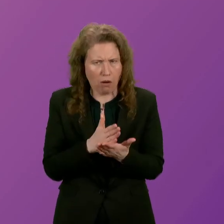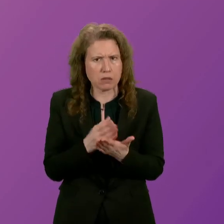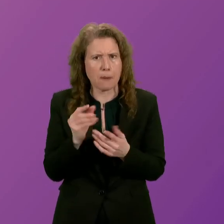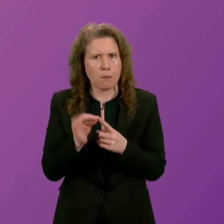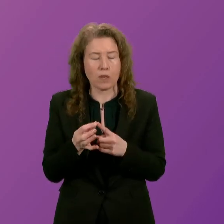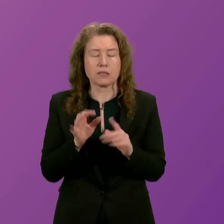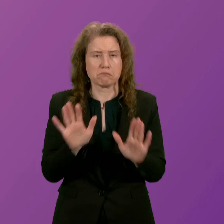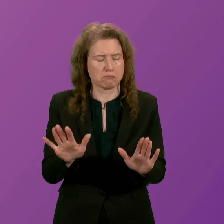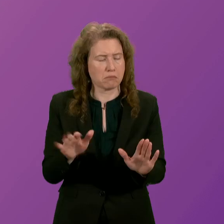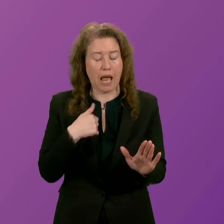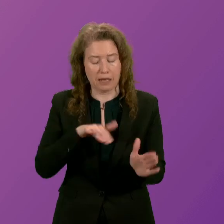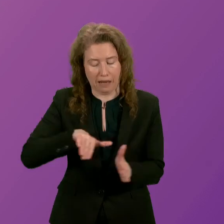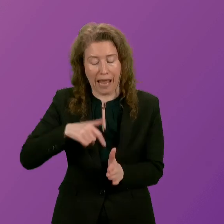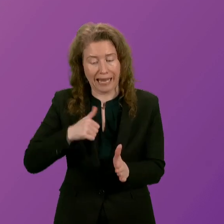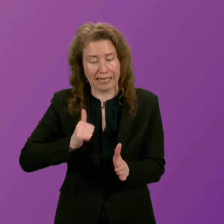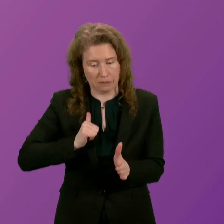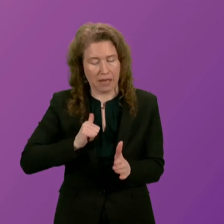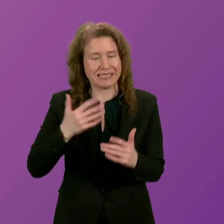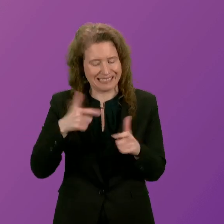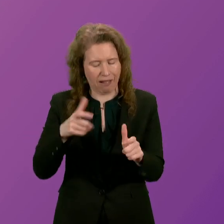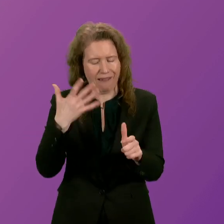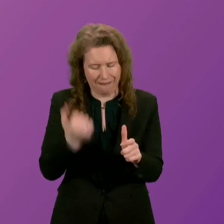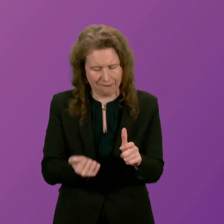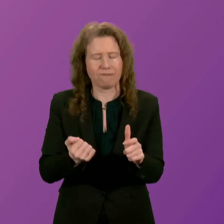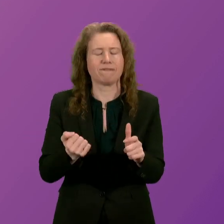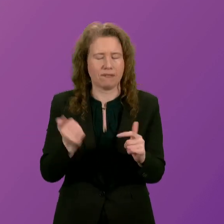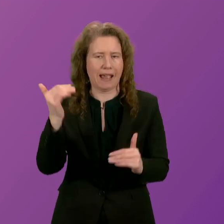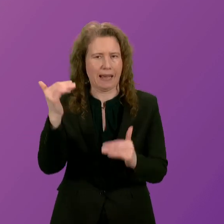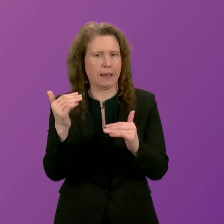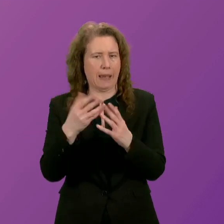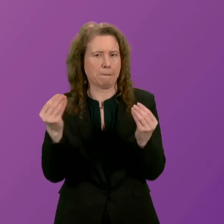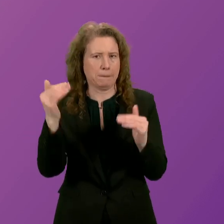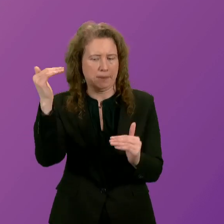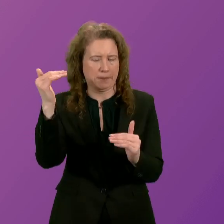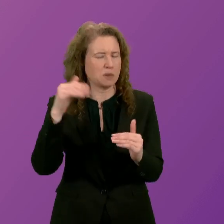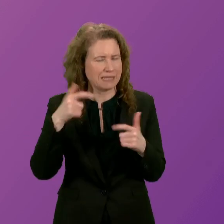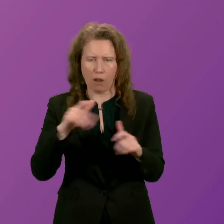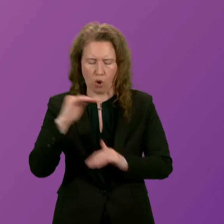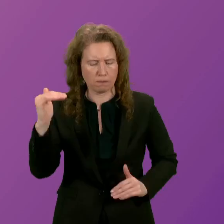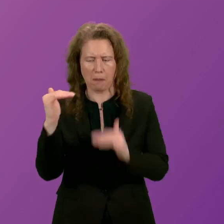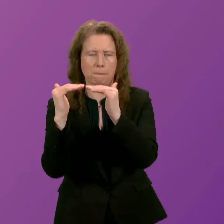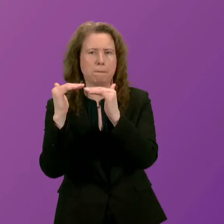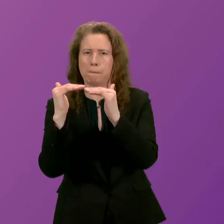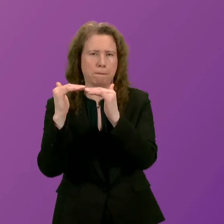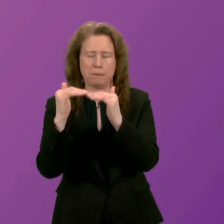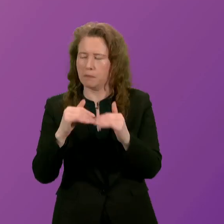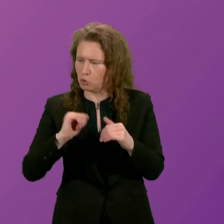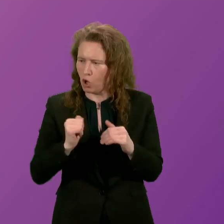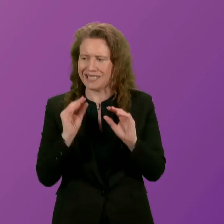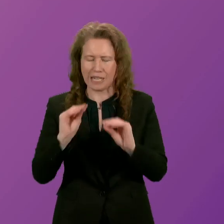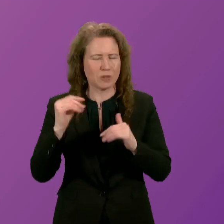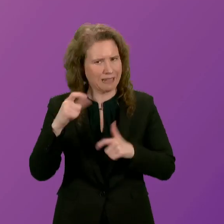I accept that there remains an attainment gap in Scottish education. This morning, I visited